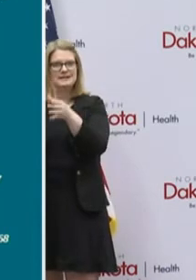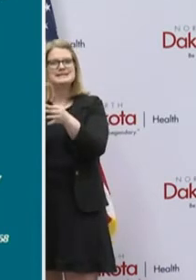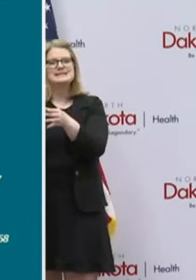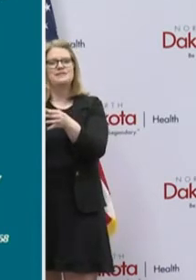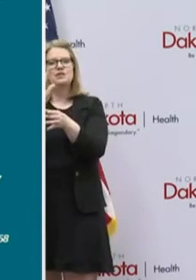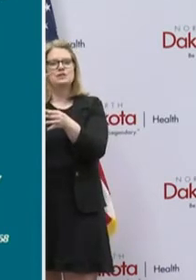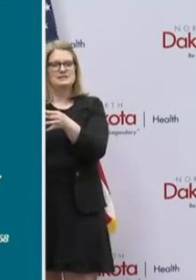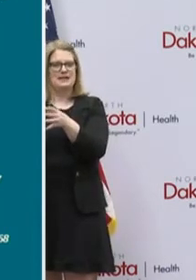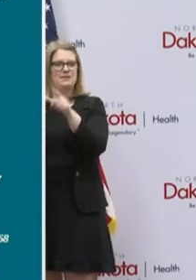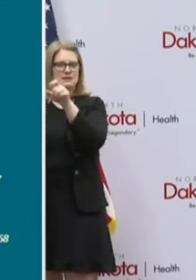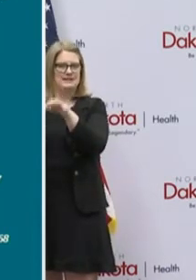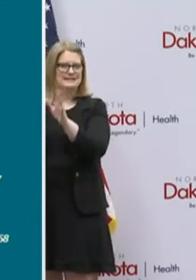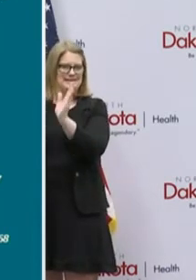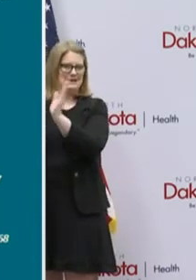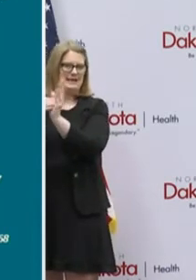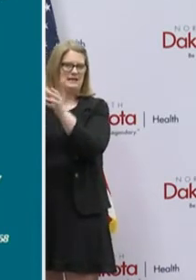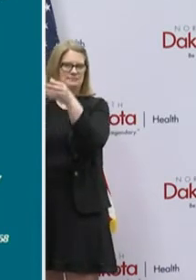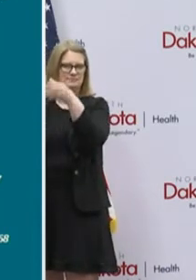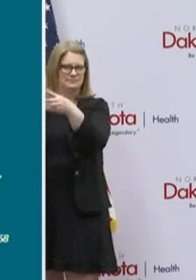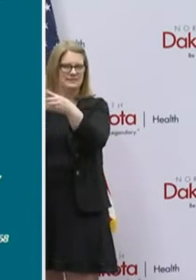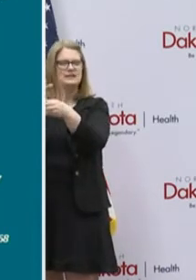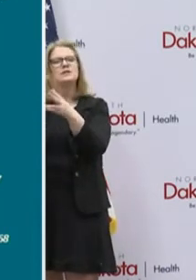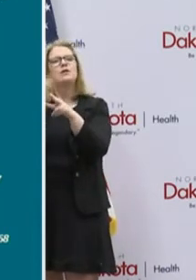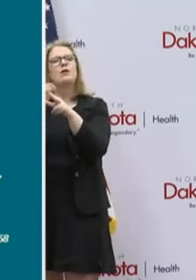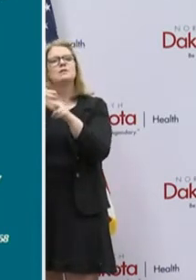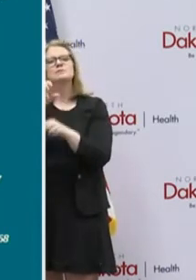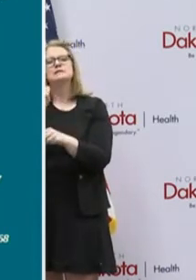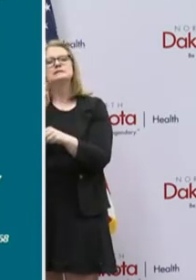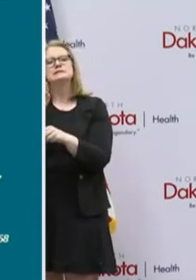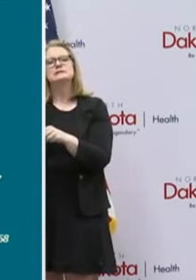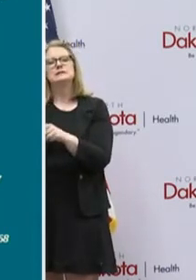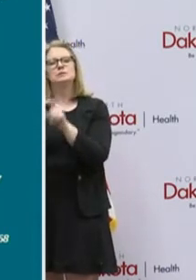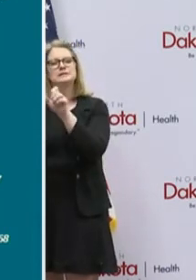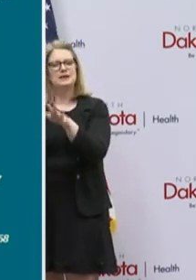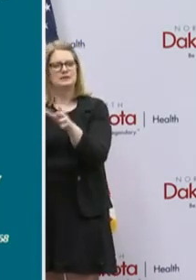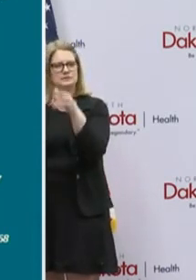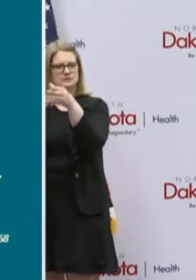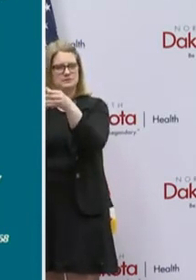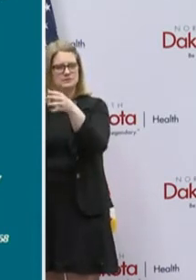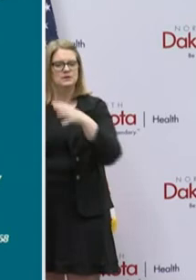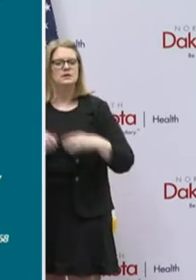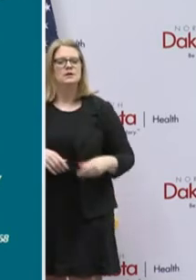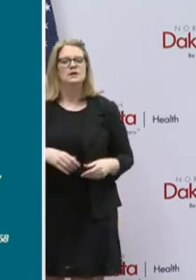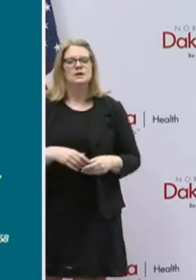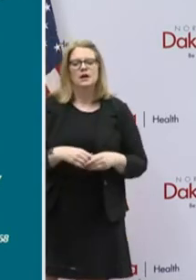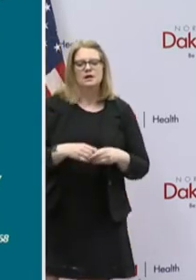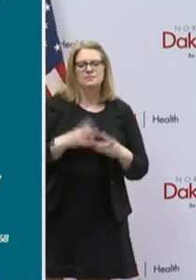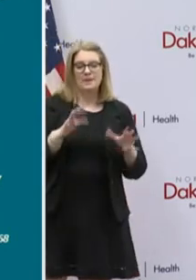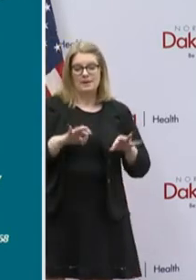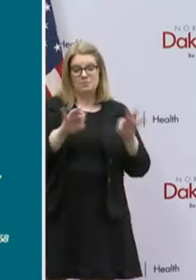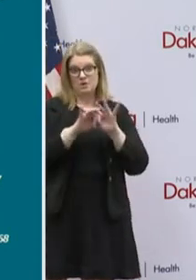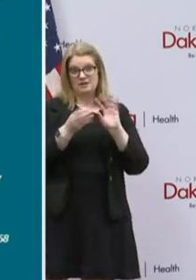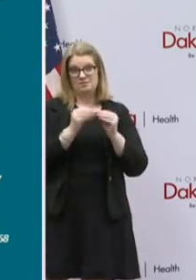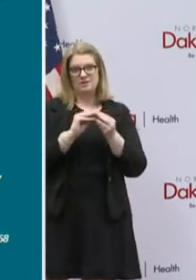YESTERDAY, TUESDAY, 737 OF THOSE PEOPLE HAD BEEN TESTED PRIOR, OR AS WE WOULD CALL THEM, SERIAL TESTS.